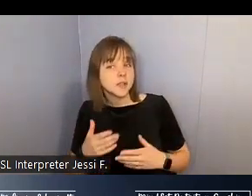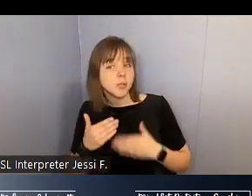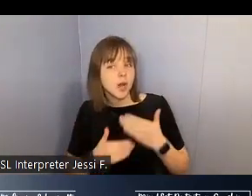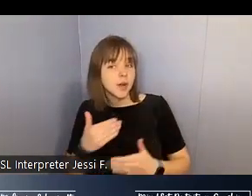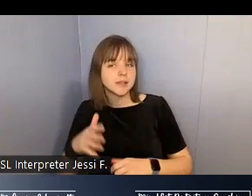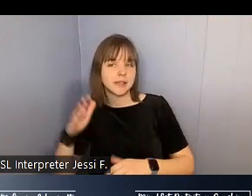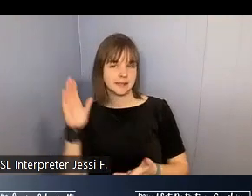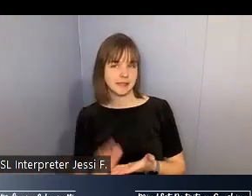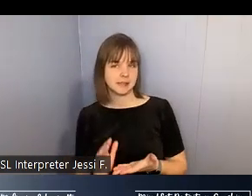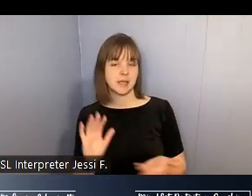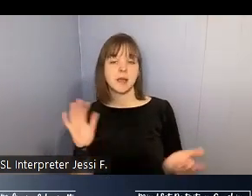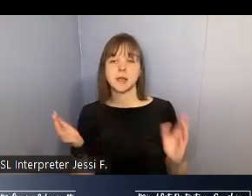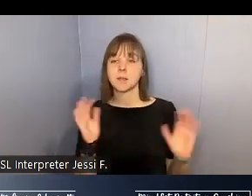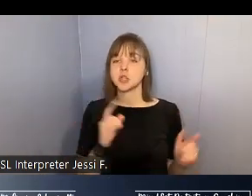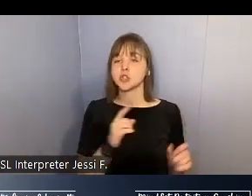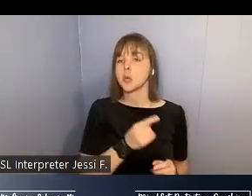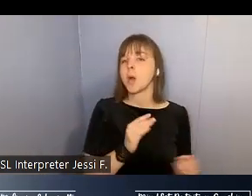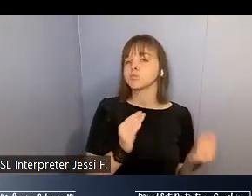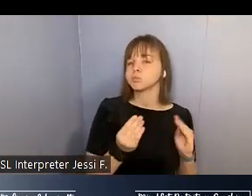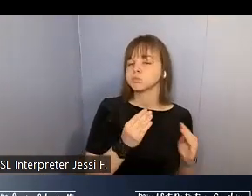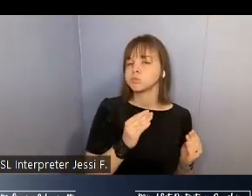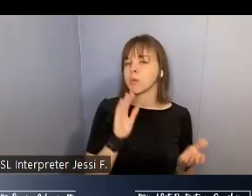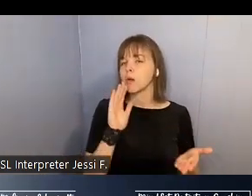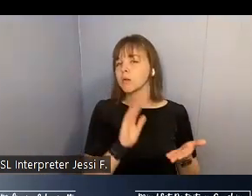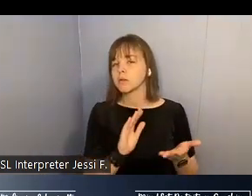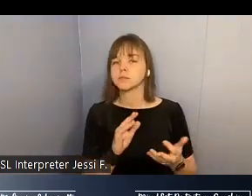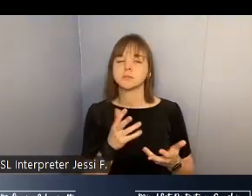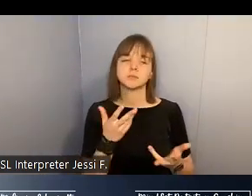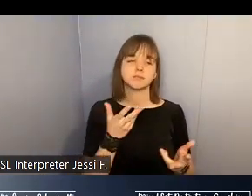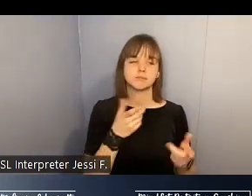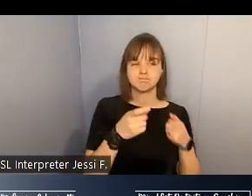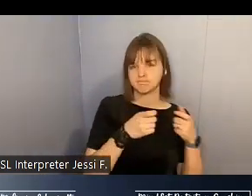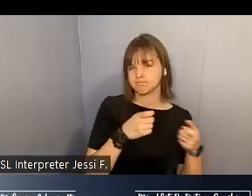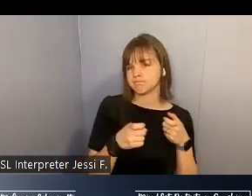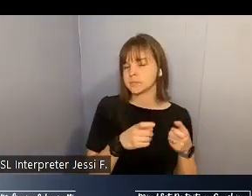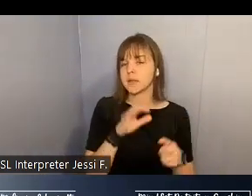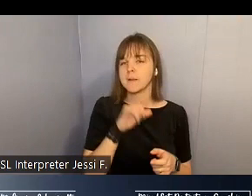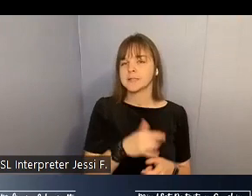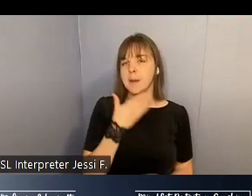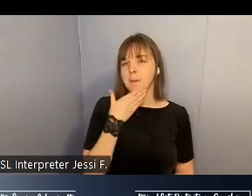Versus a flexible restraint approach of moderation where there is much less, if any at all,